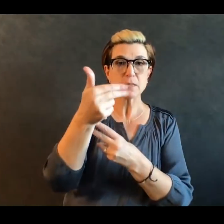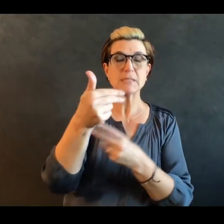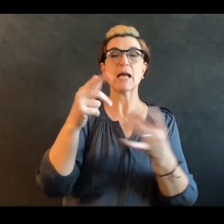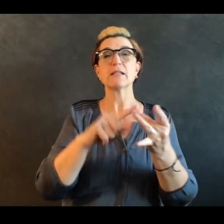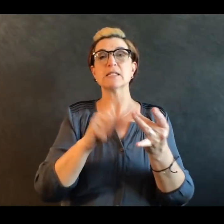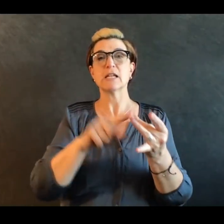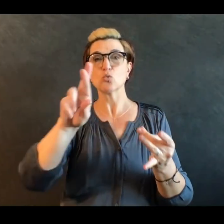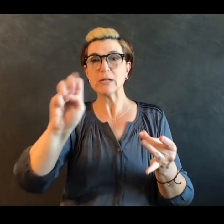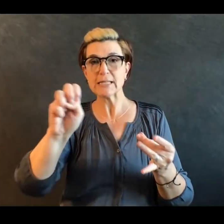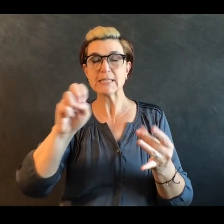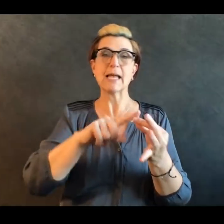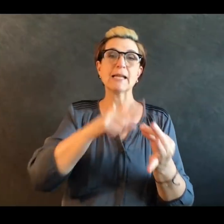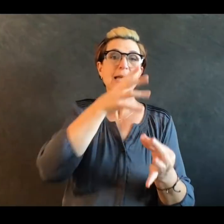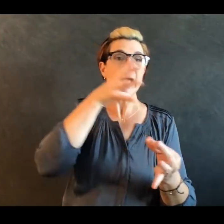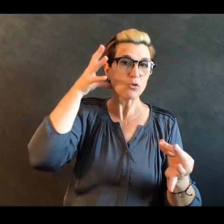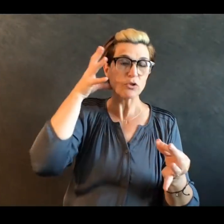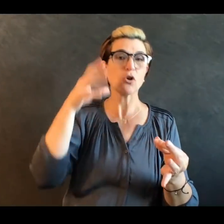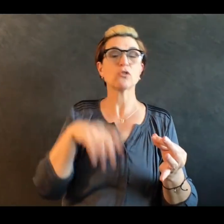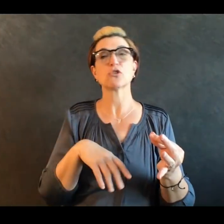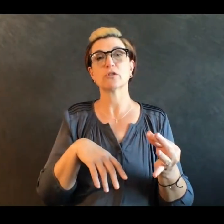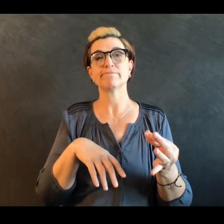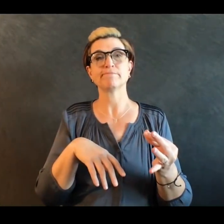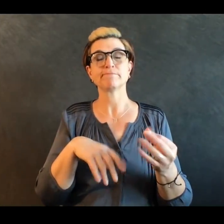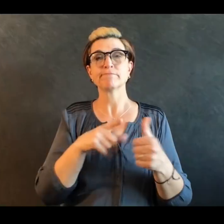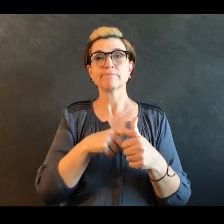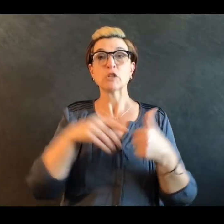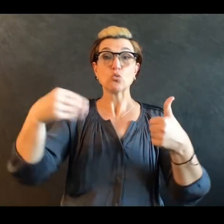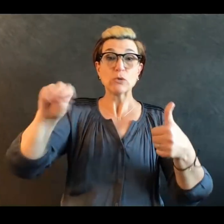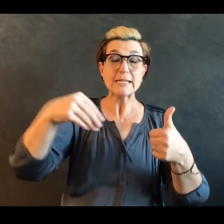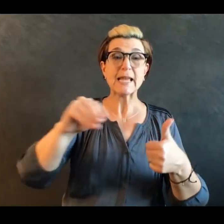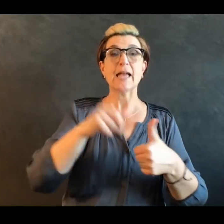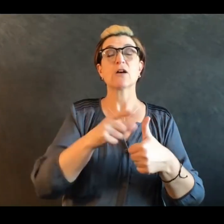agriculture can struction Energy Labor manufacturing and